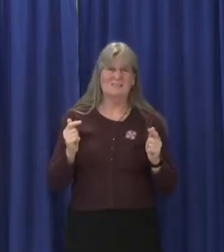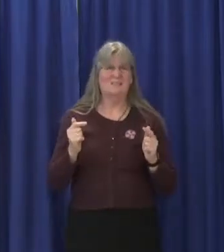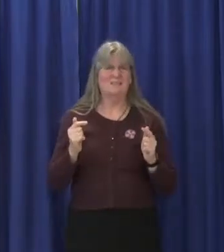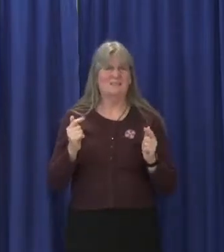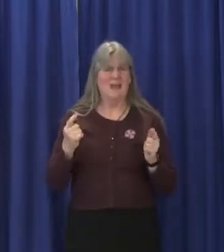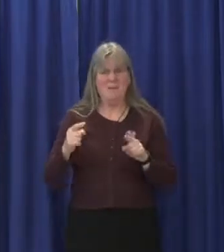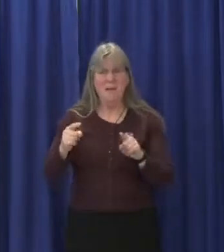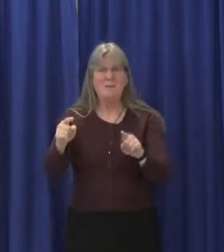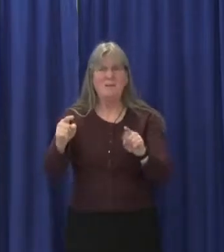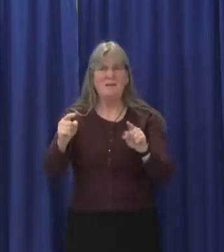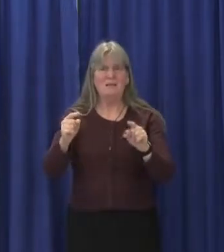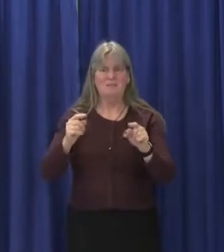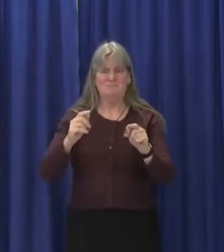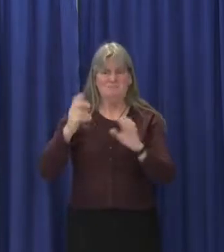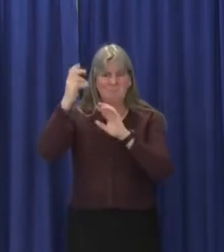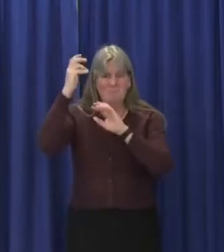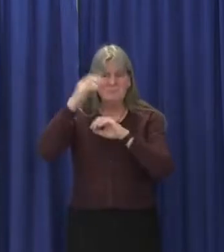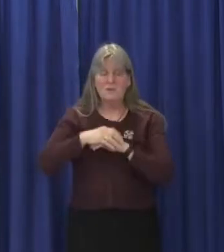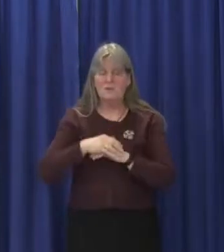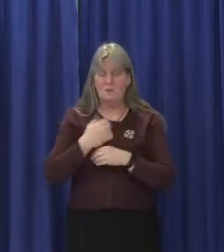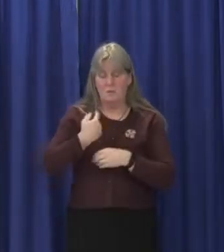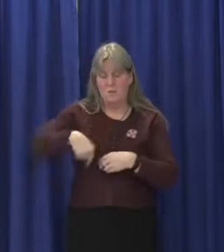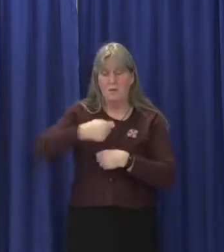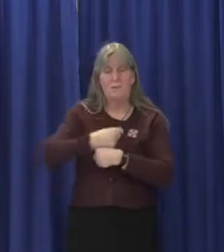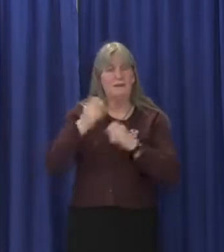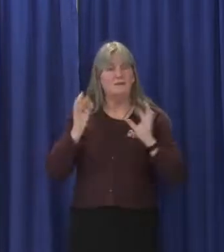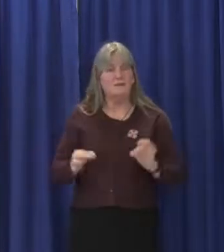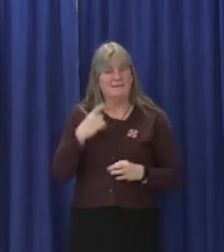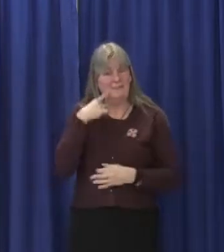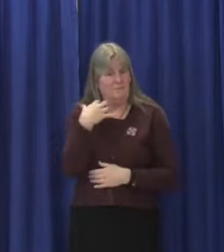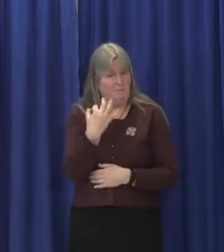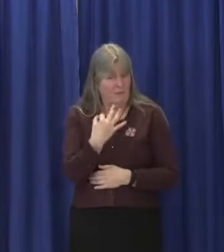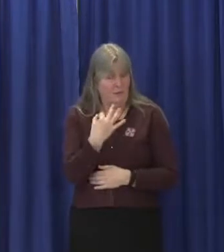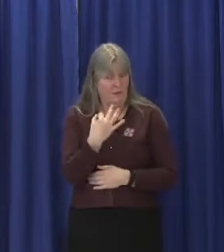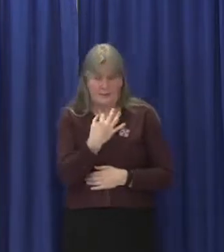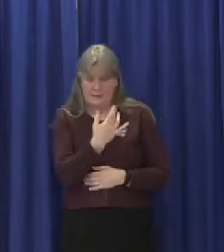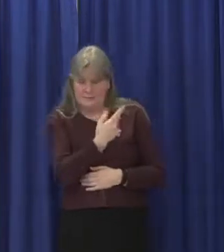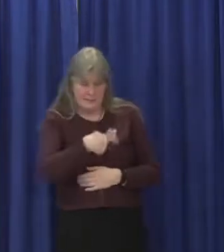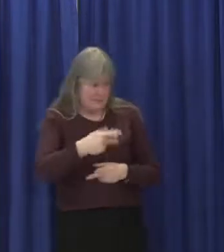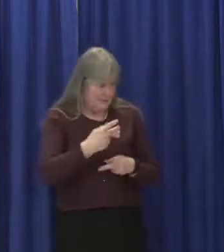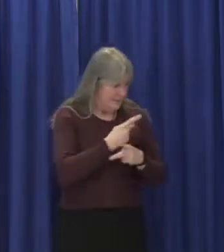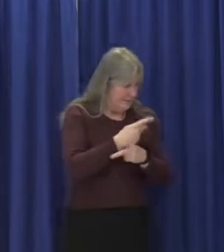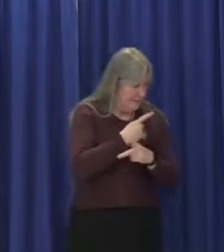So, the decision was made on Friday, and we worked to get that information out right away